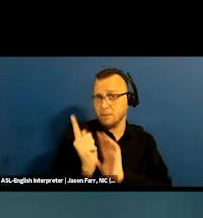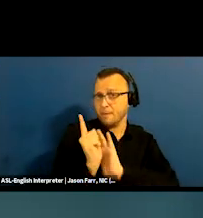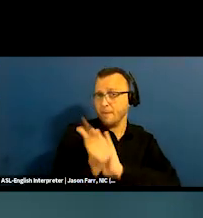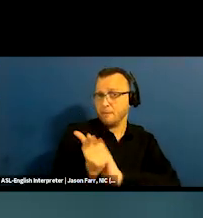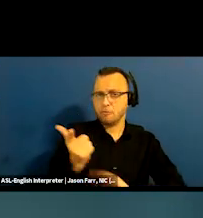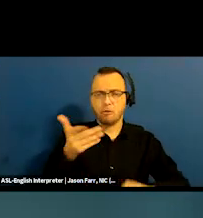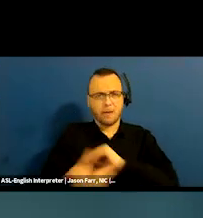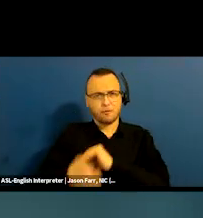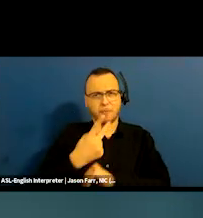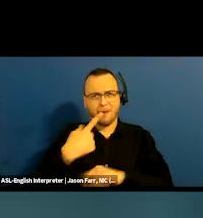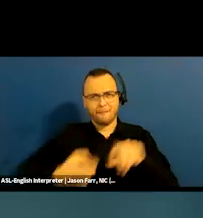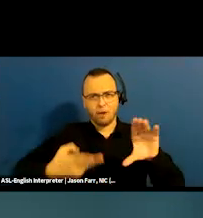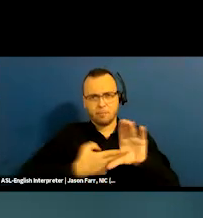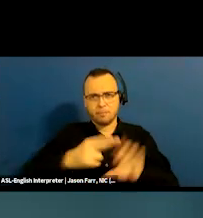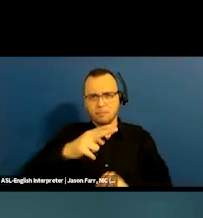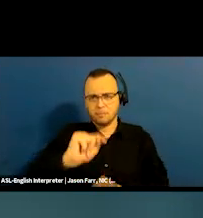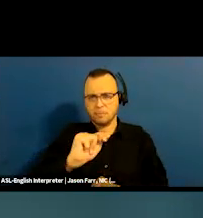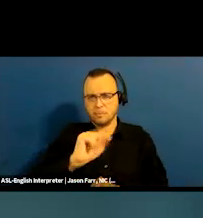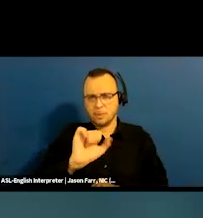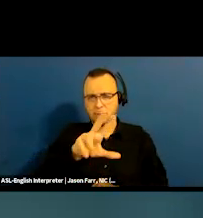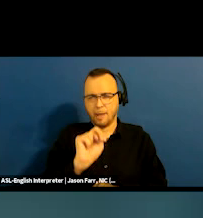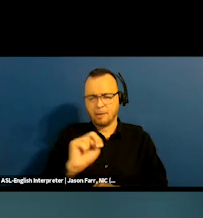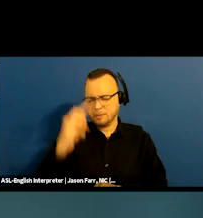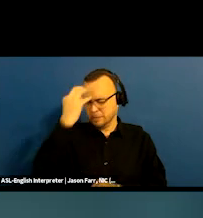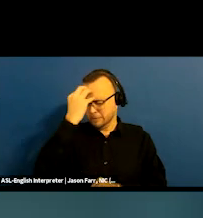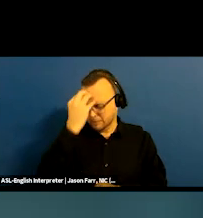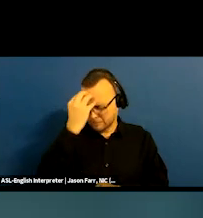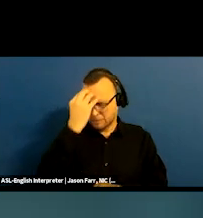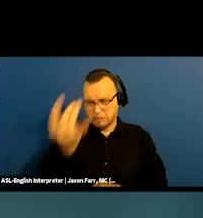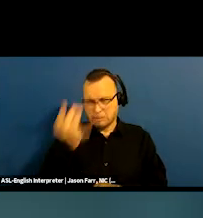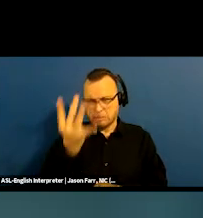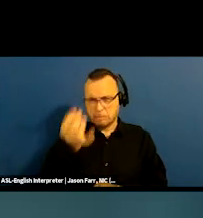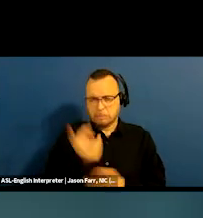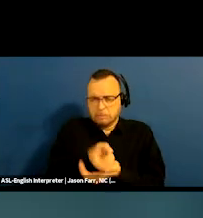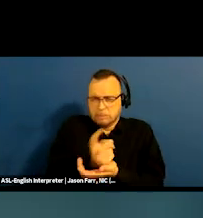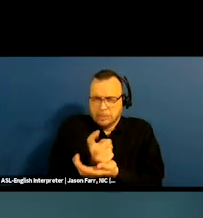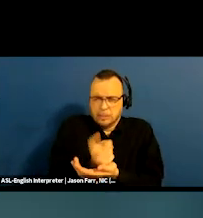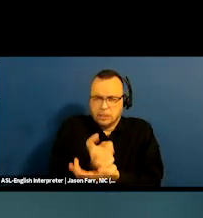There was no signs of any kind of trauma, that physical trauma to the head here. Next slide, please.